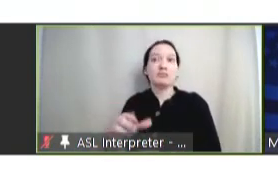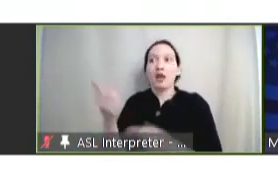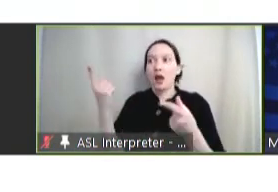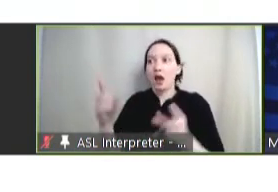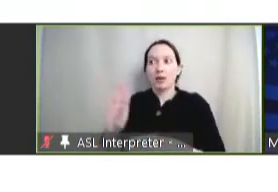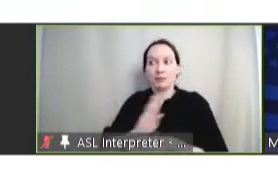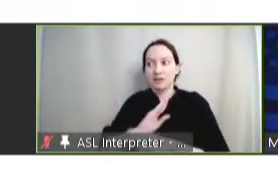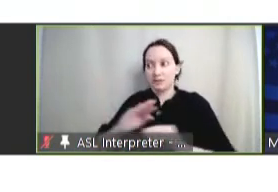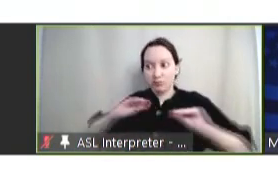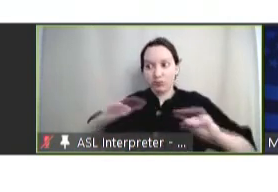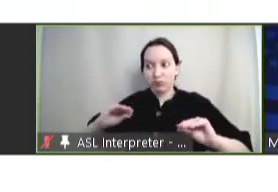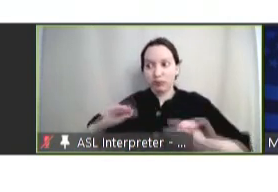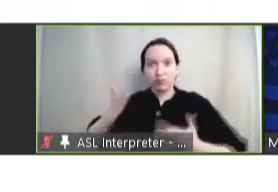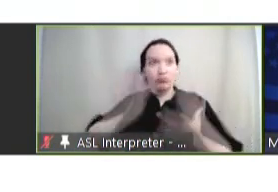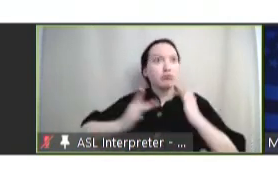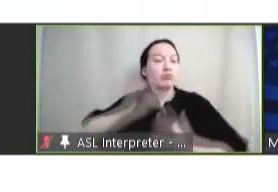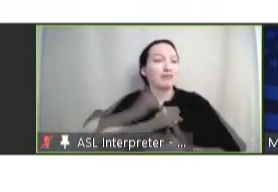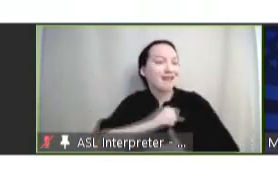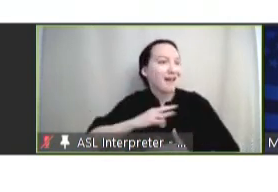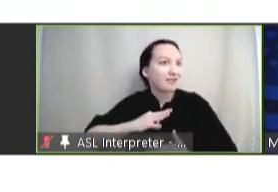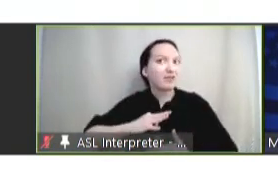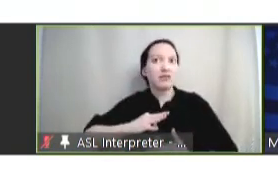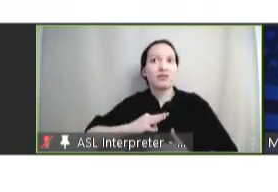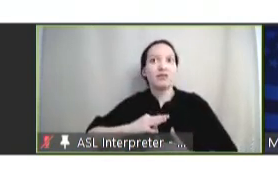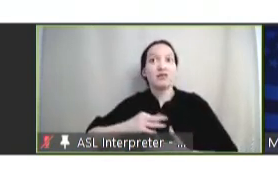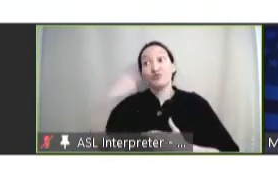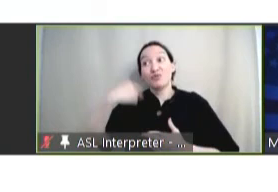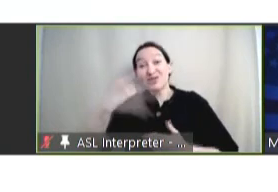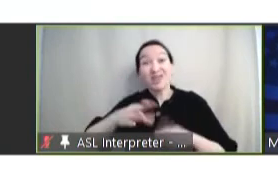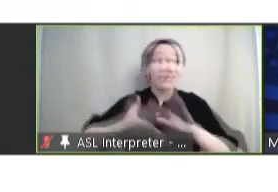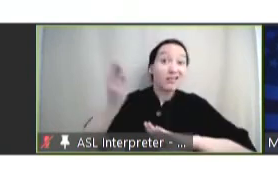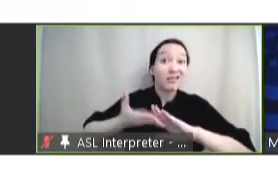not enough staff to keep open a restaurant or keep up with a school and so even